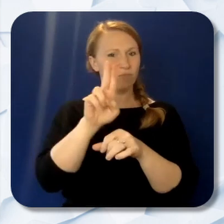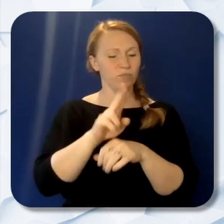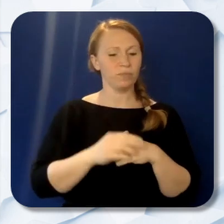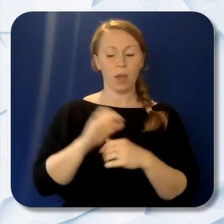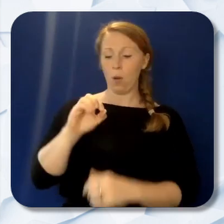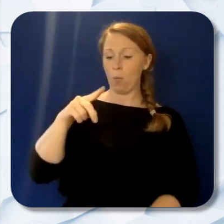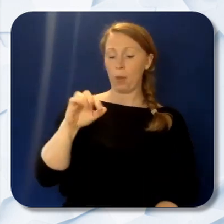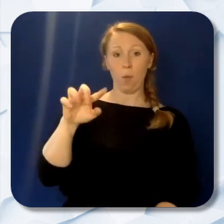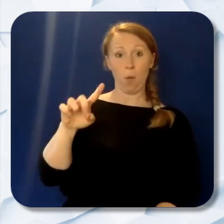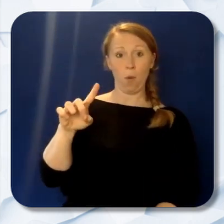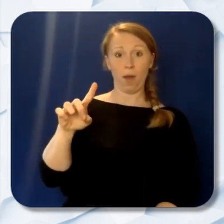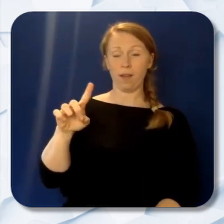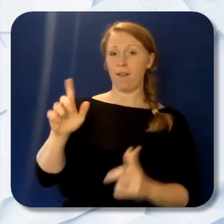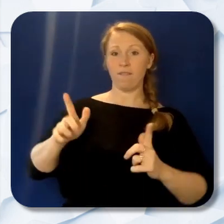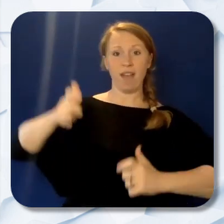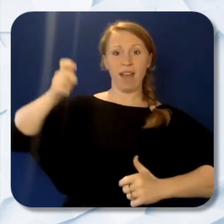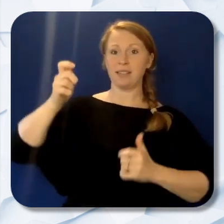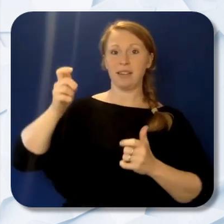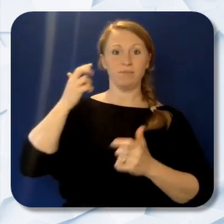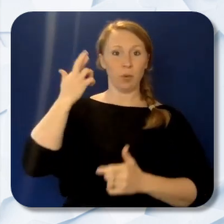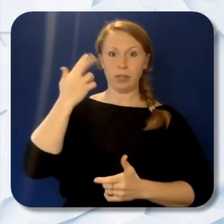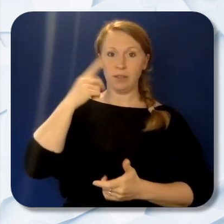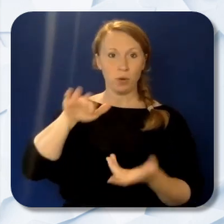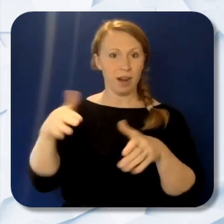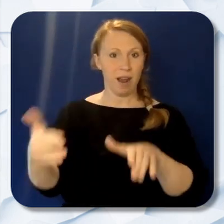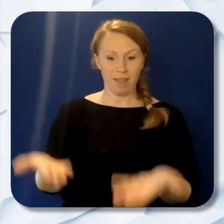growing cause of death in our state. And just last week, in fact, the oversight California,